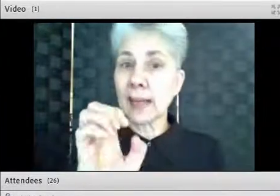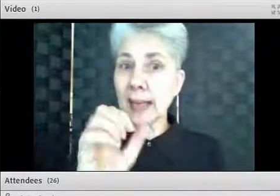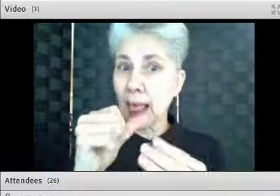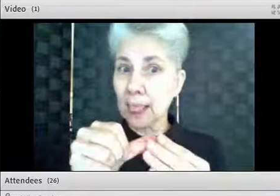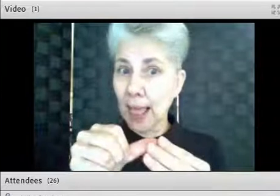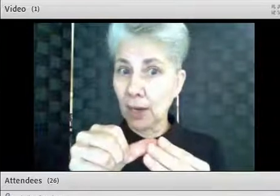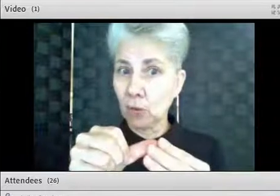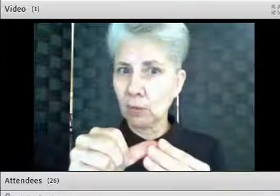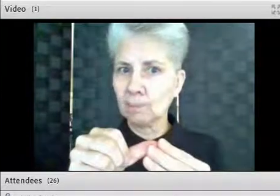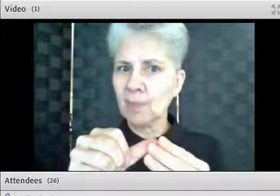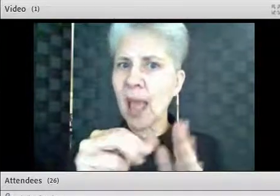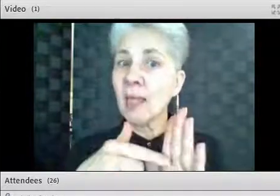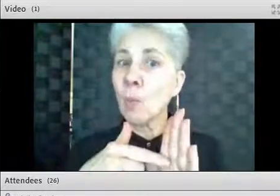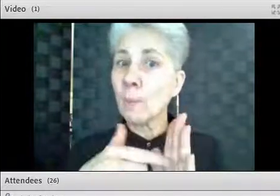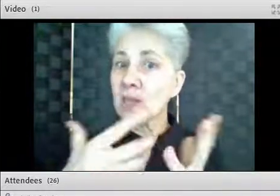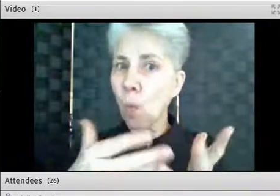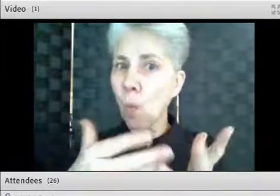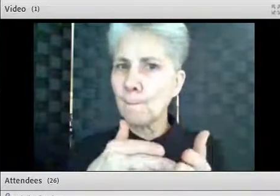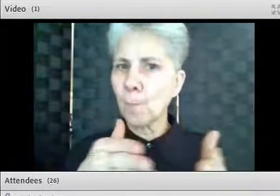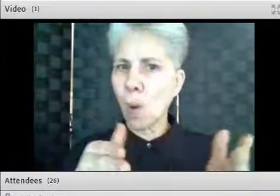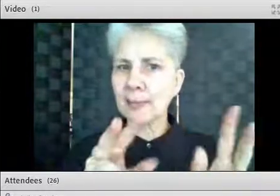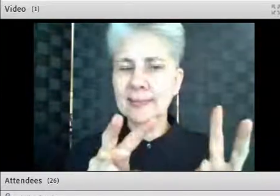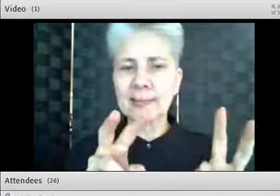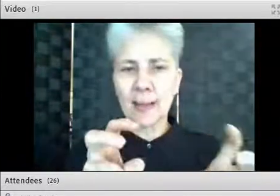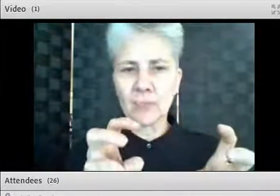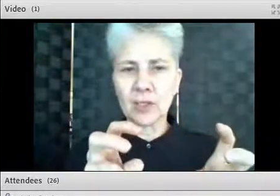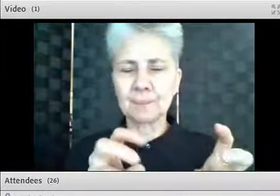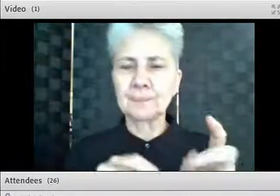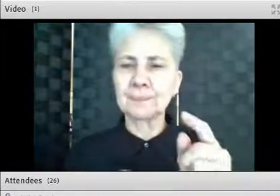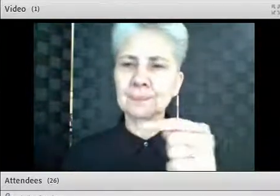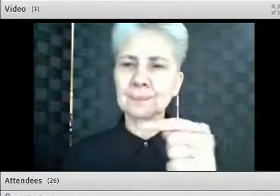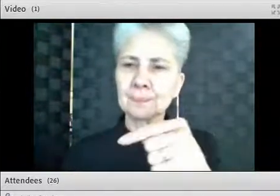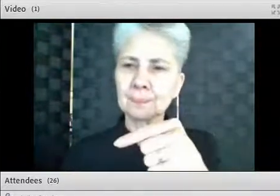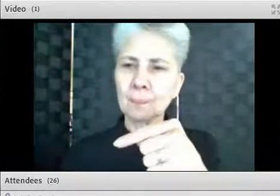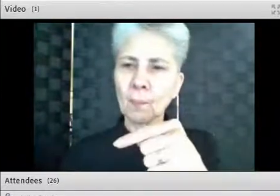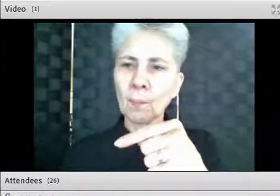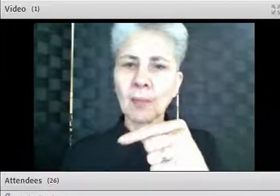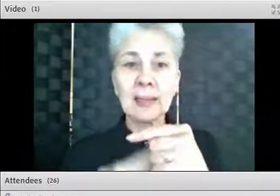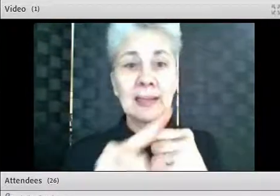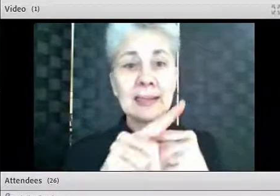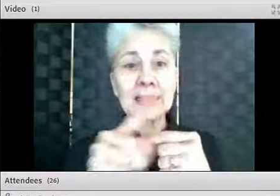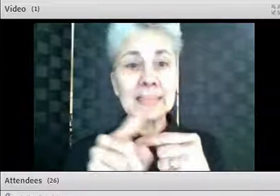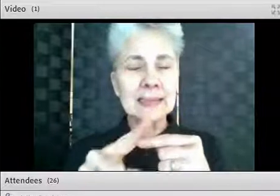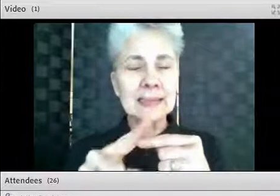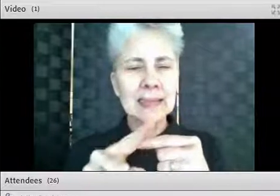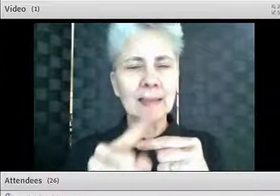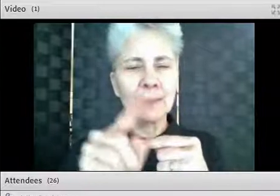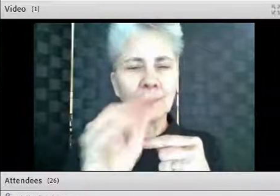So looking at this call number on the screen where it says, you know, Z66 from 2012,